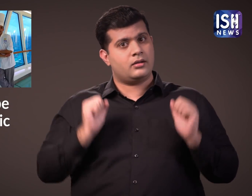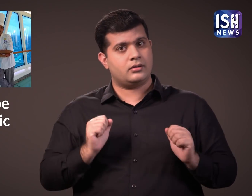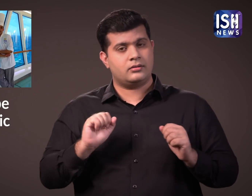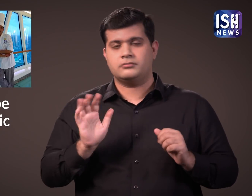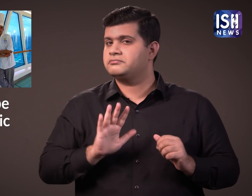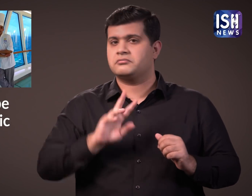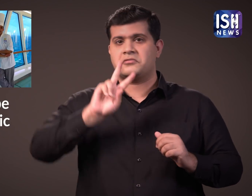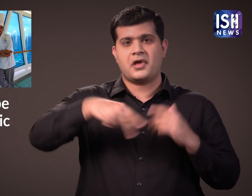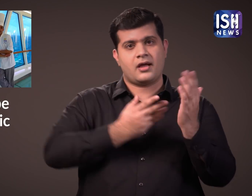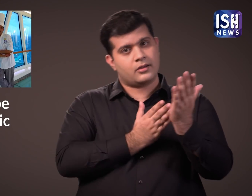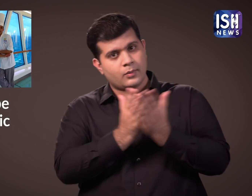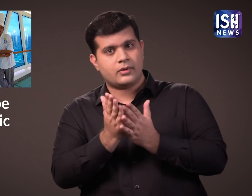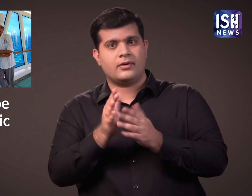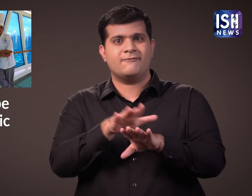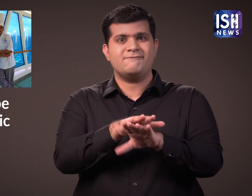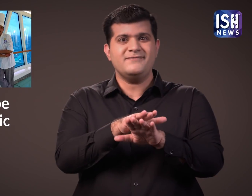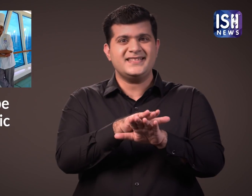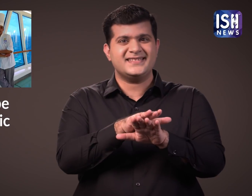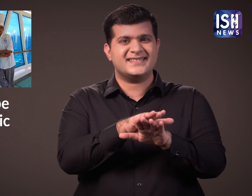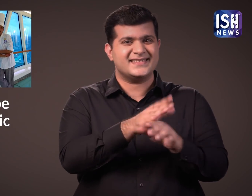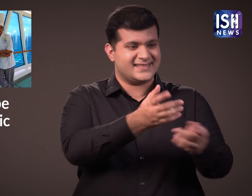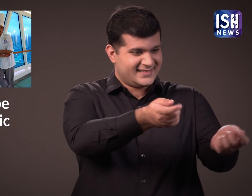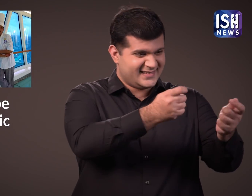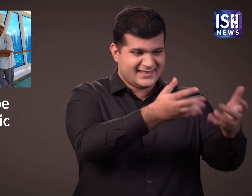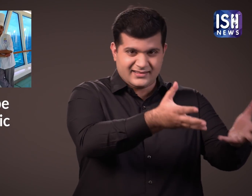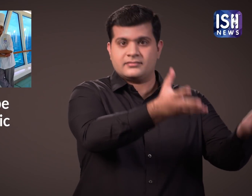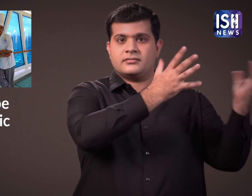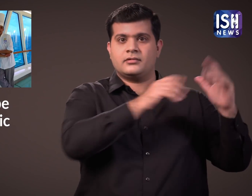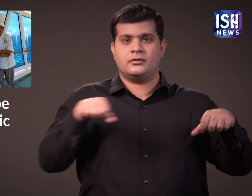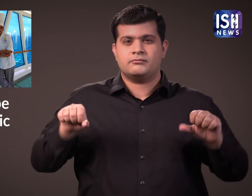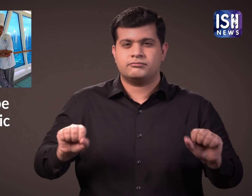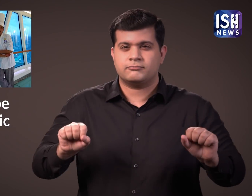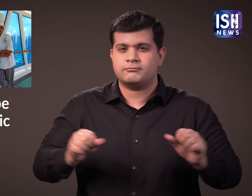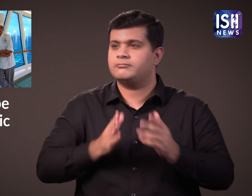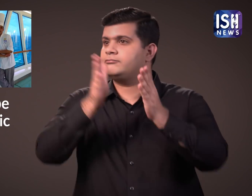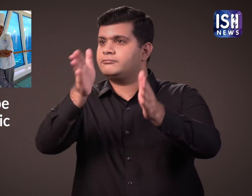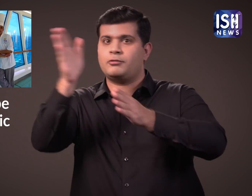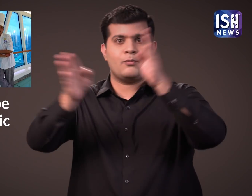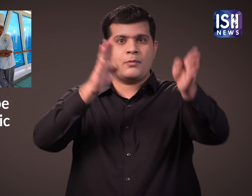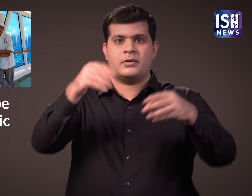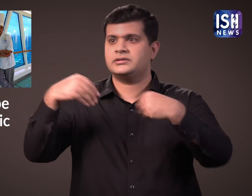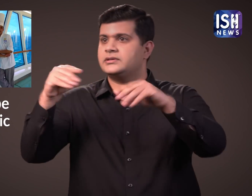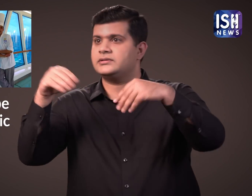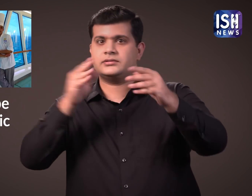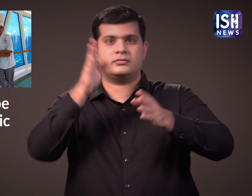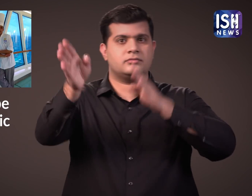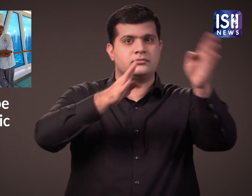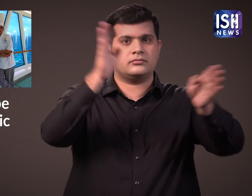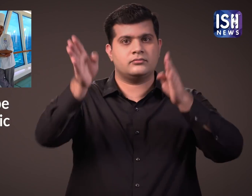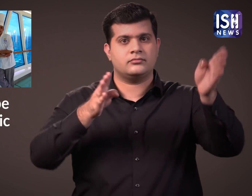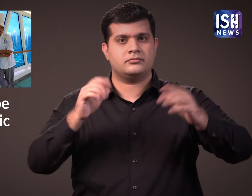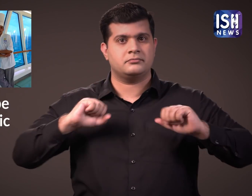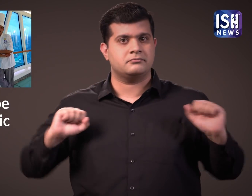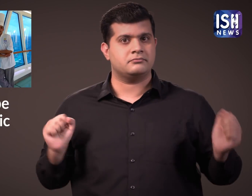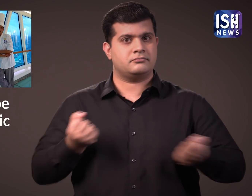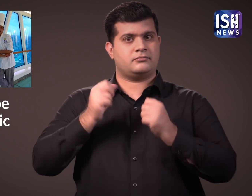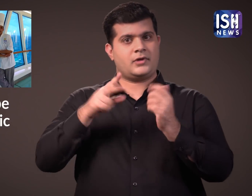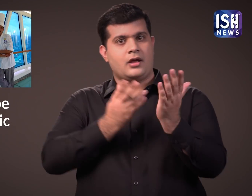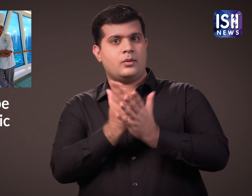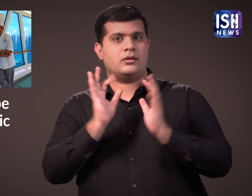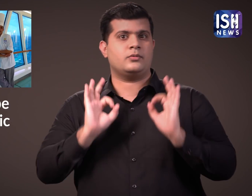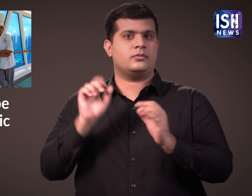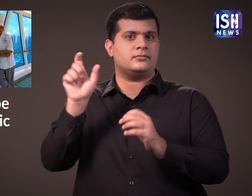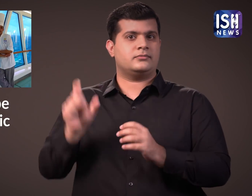But he did not sit idle, he started going house to house on his 2 wheeler to sell fish .